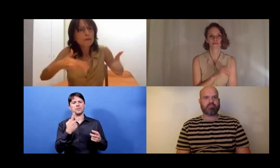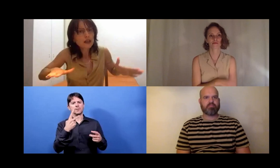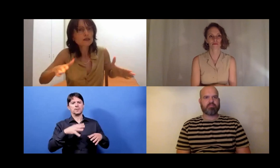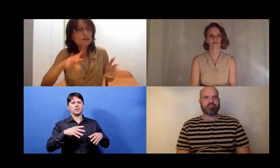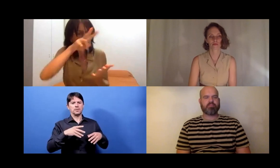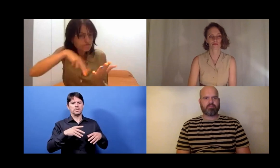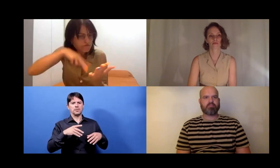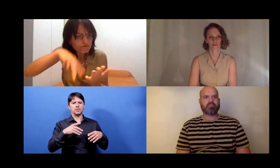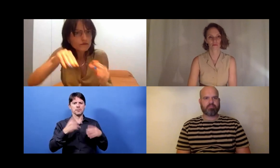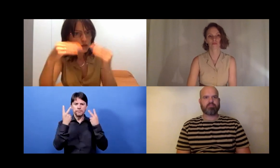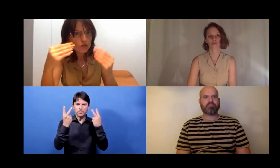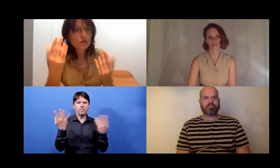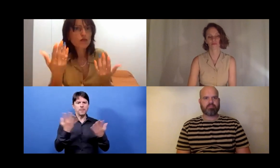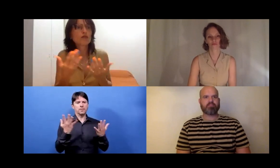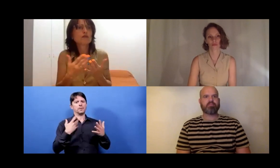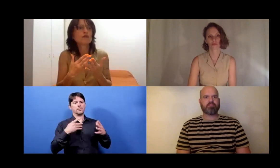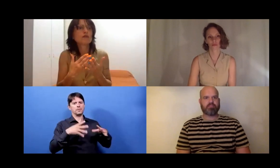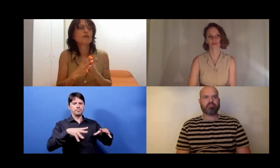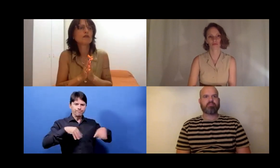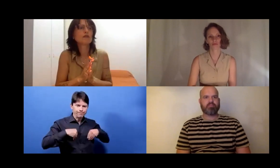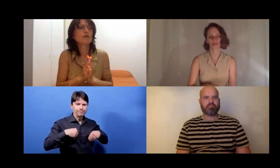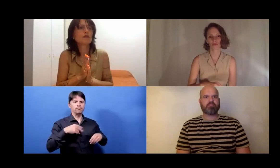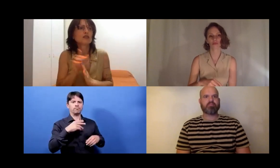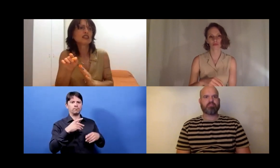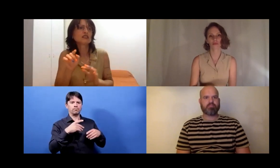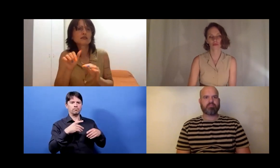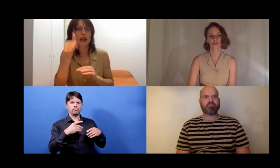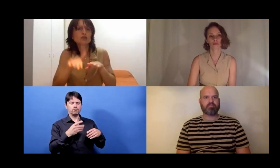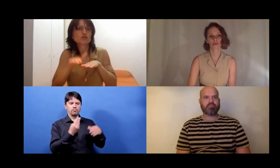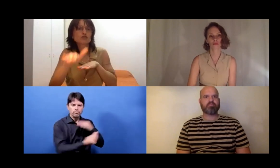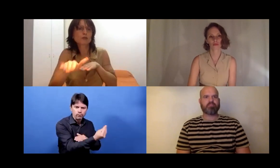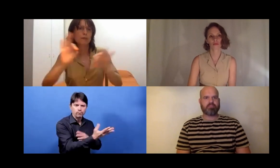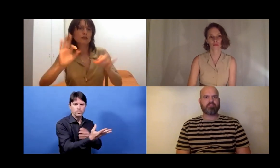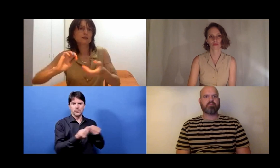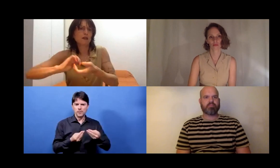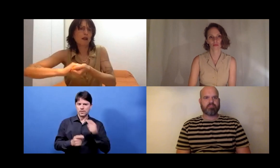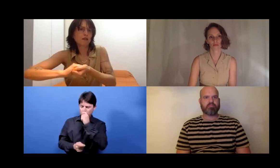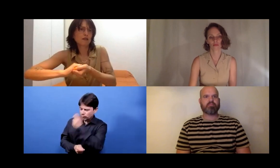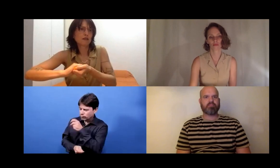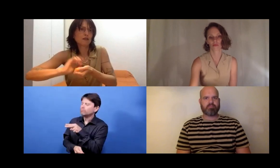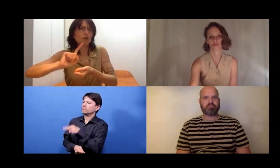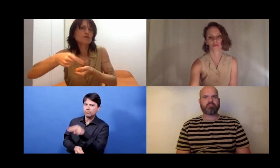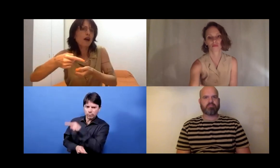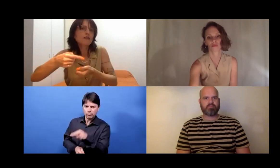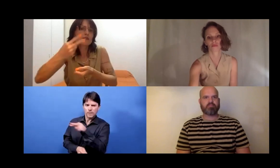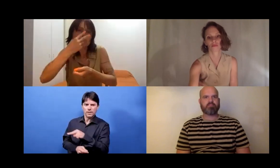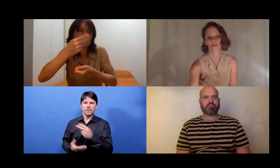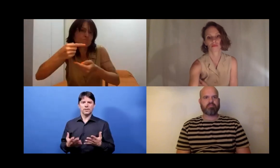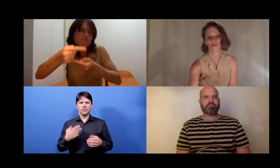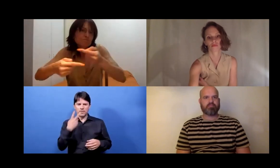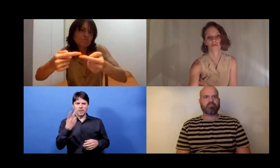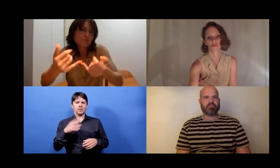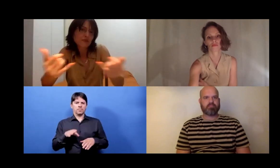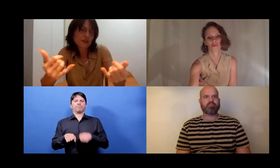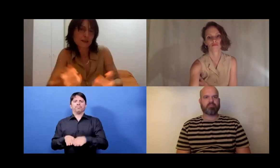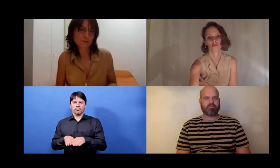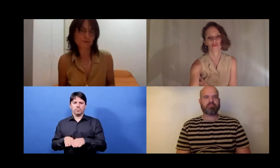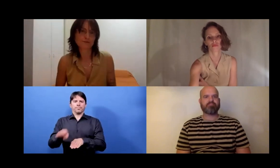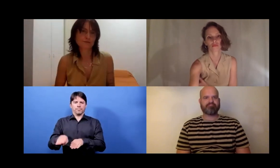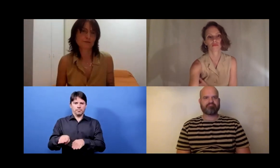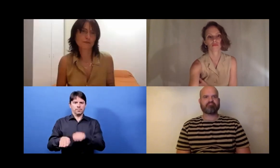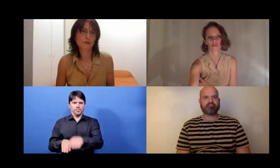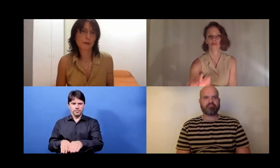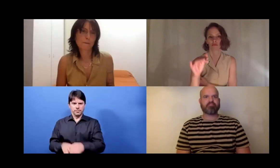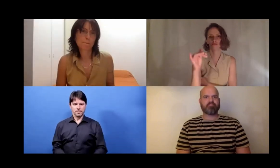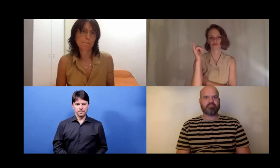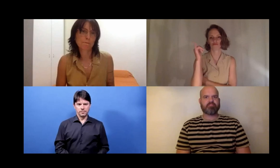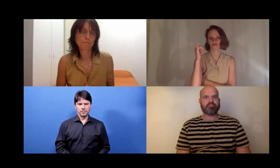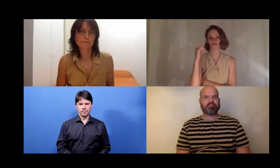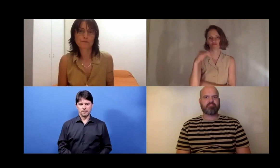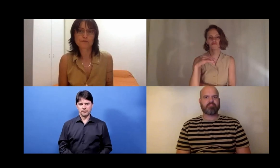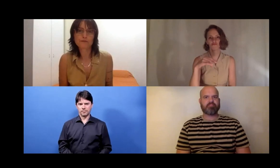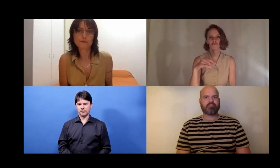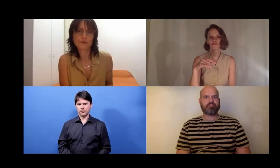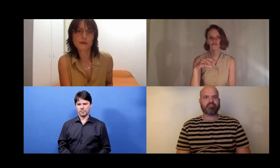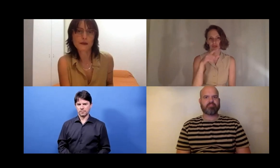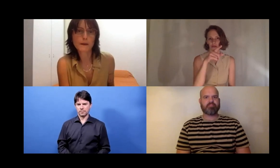I need interpreters, I need this and that. And this way there is clear communication of needs. There is a meeting on par.